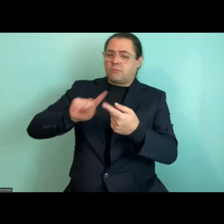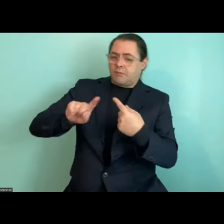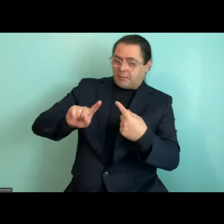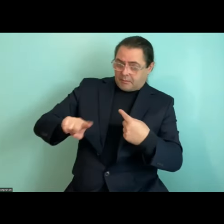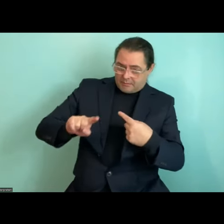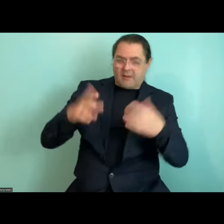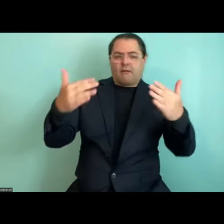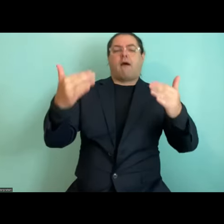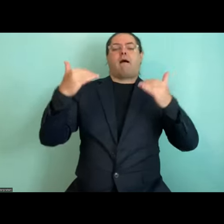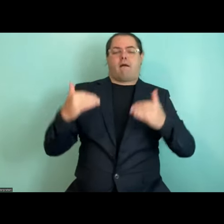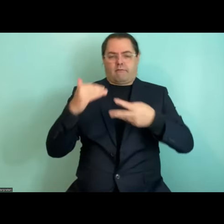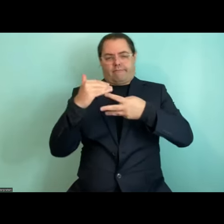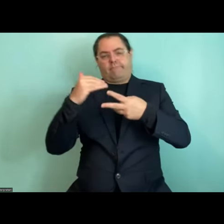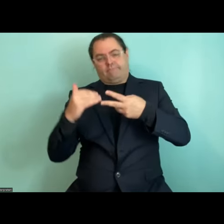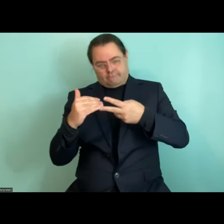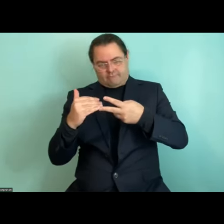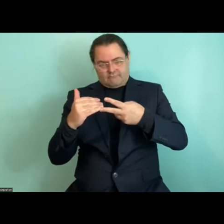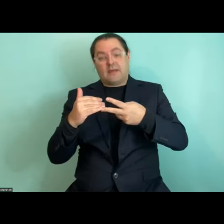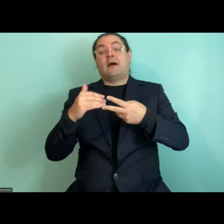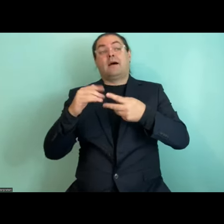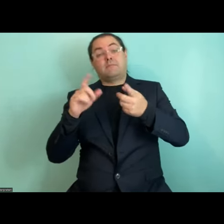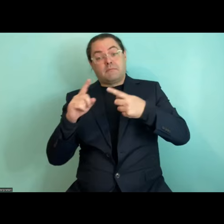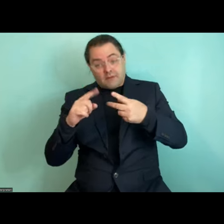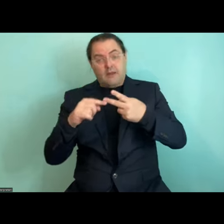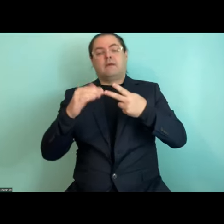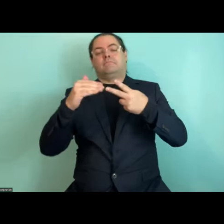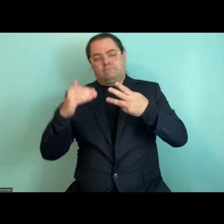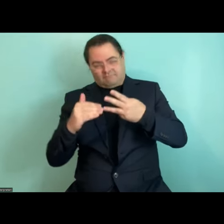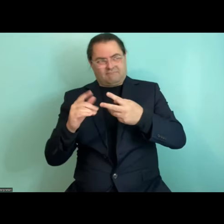10:01:41 ESCA on the moon moto Moto G 10:02:02 a.